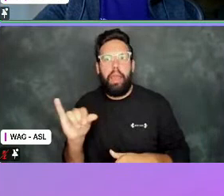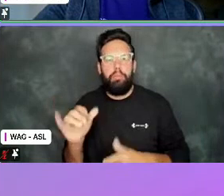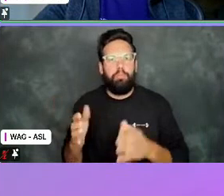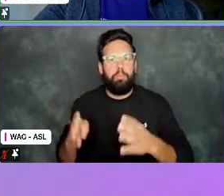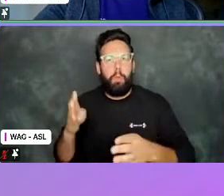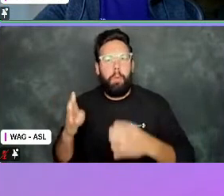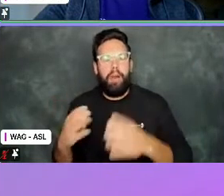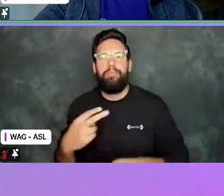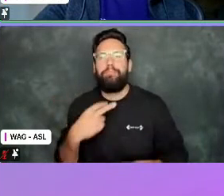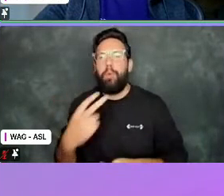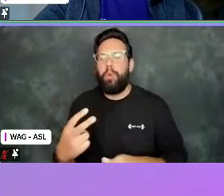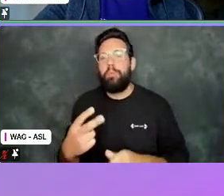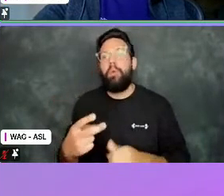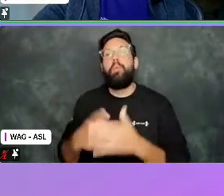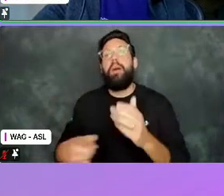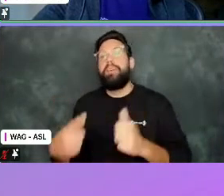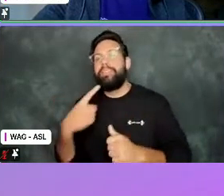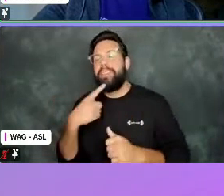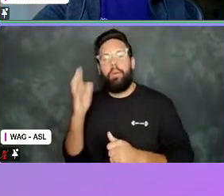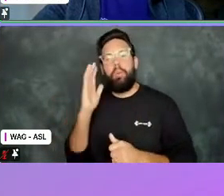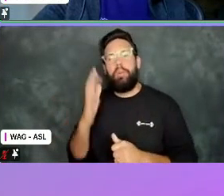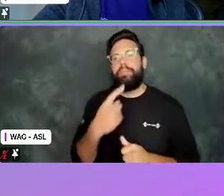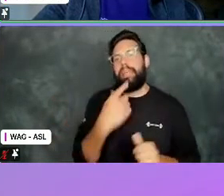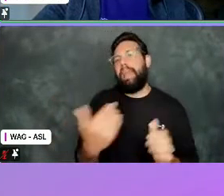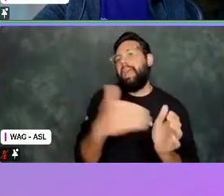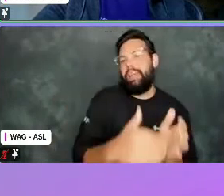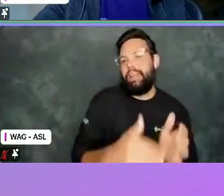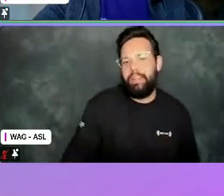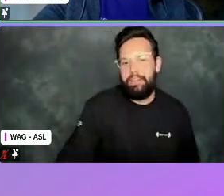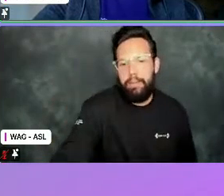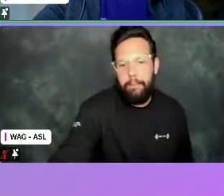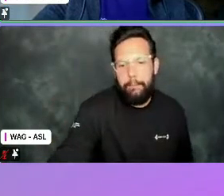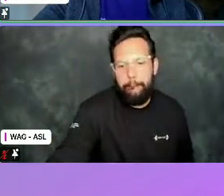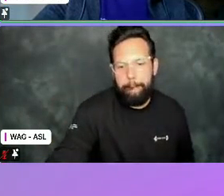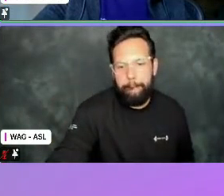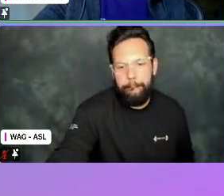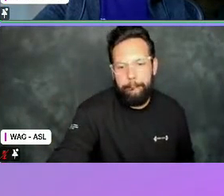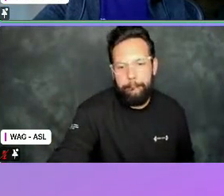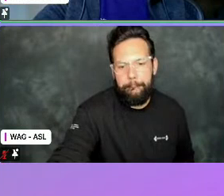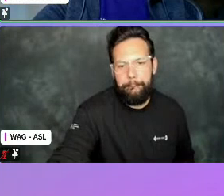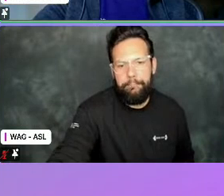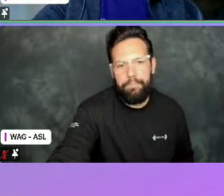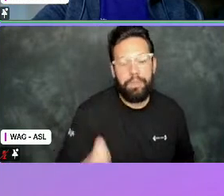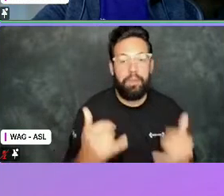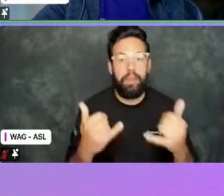little bit hard to follow a screen reader voice. Talks pretty slowly, but again I will repeat anything that it